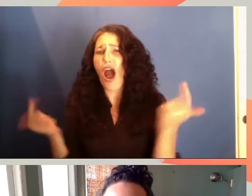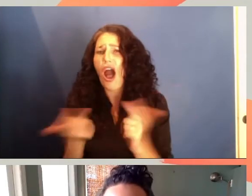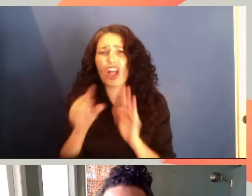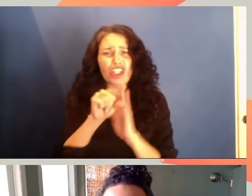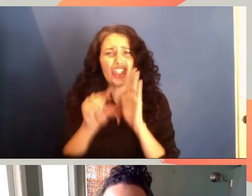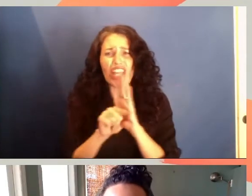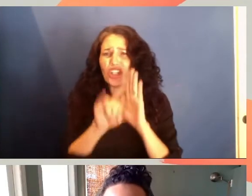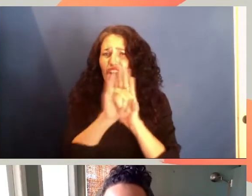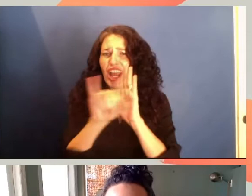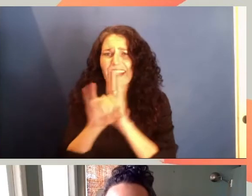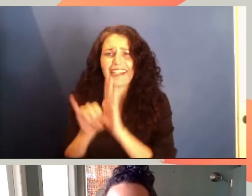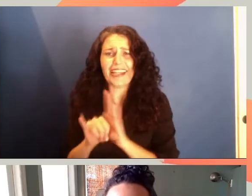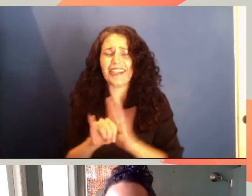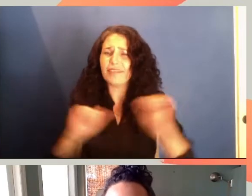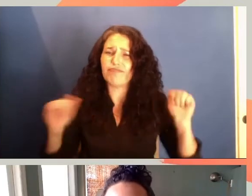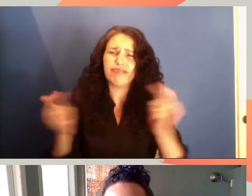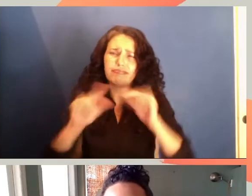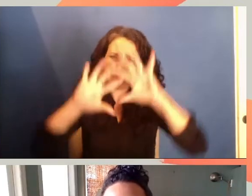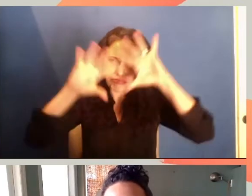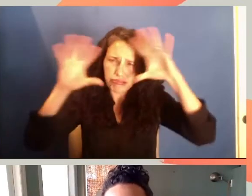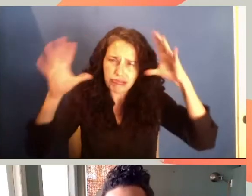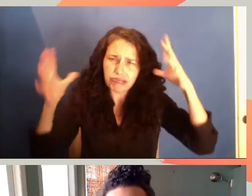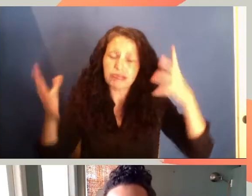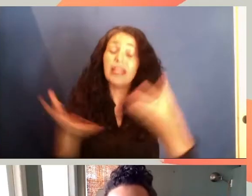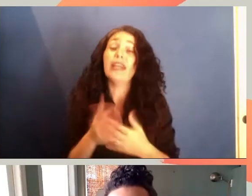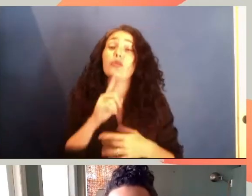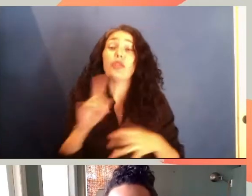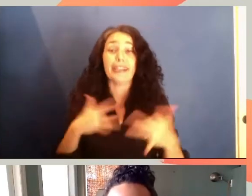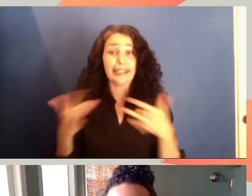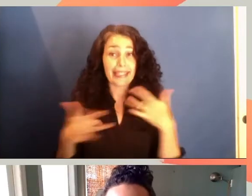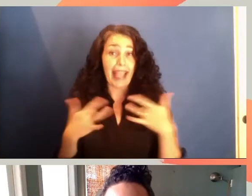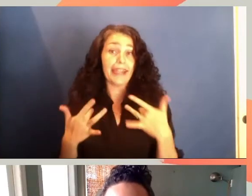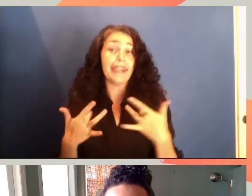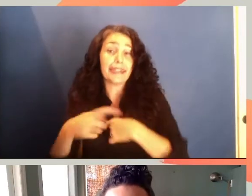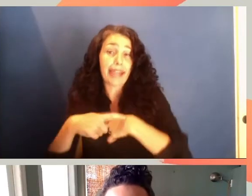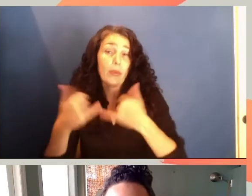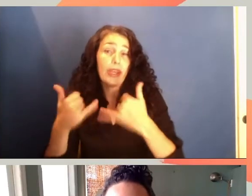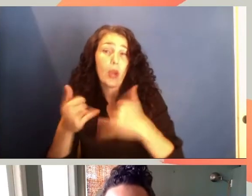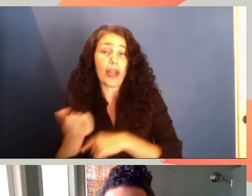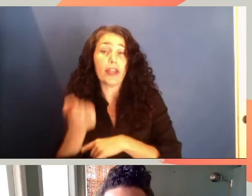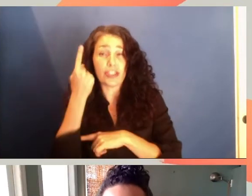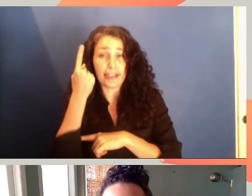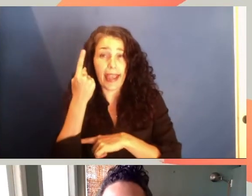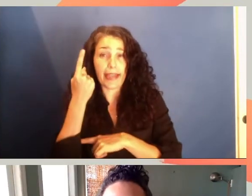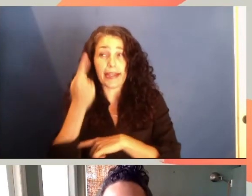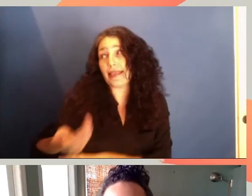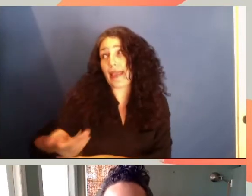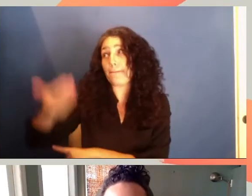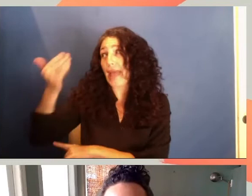So it's a really, really exciting time. And I think having an understanding of the past is crucial.